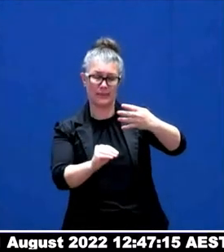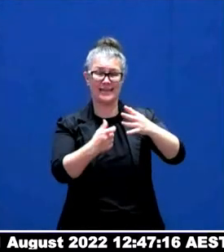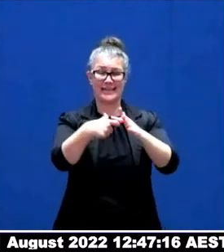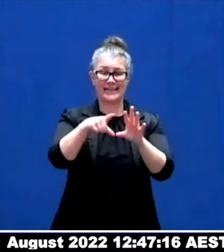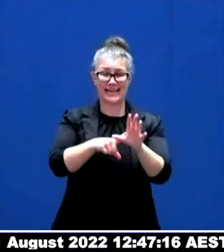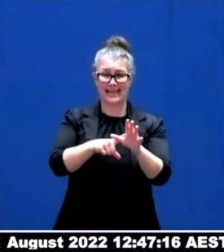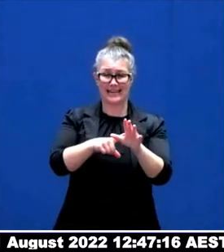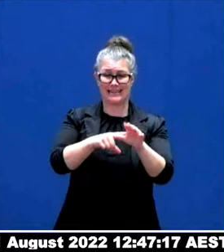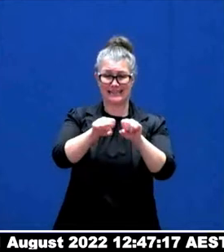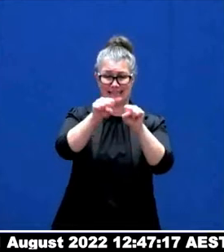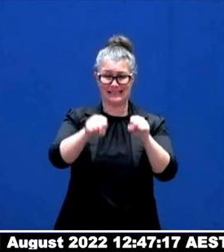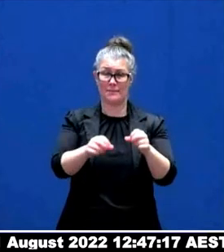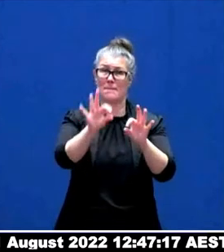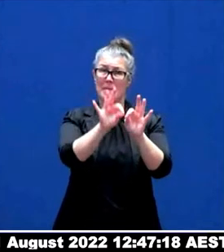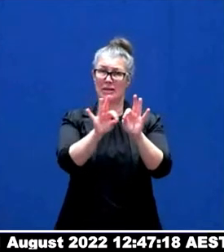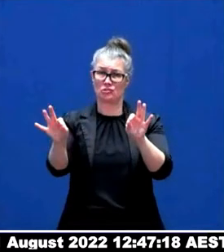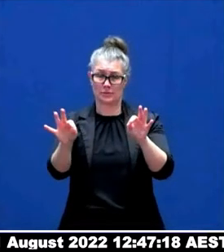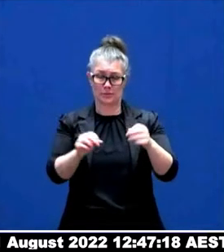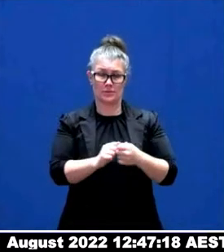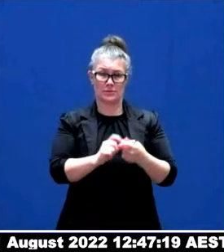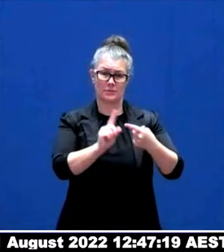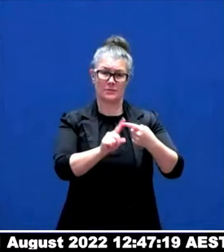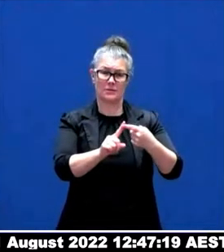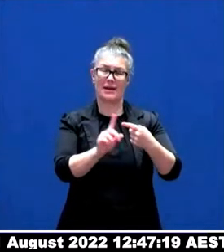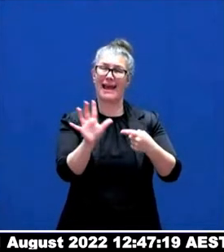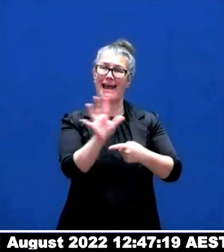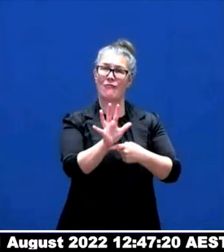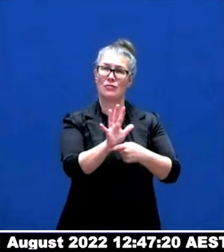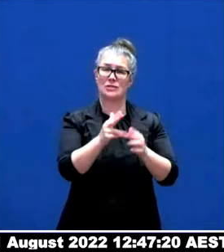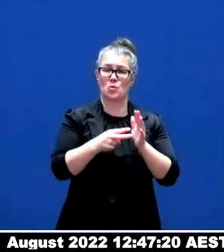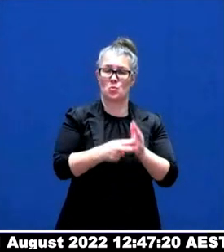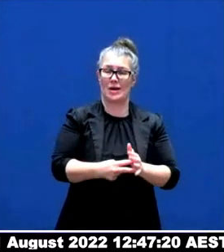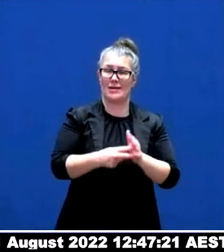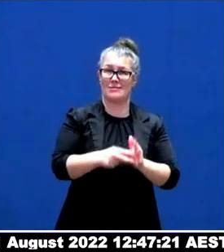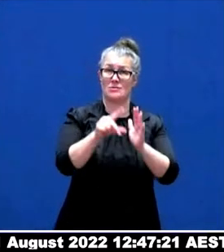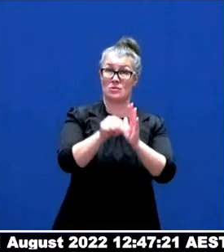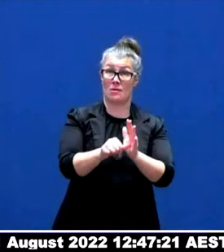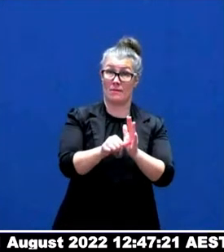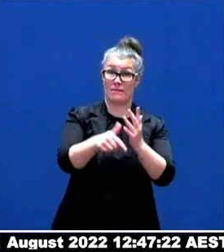So, one of them is average wait times for social housing for people with disability.